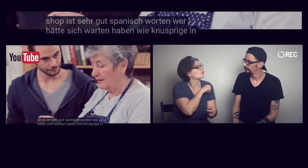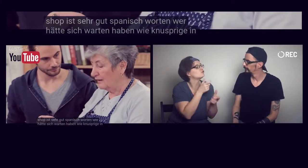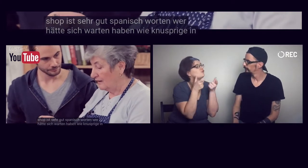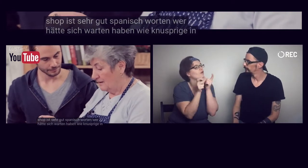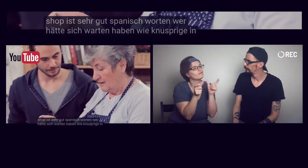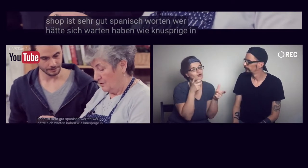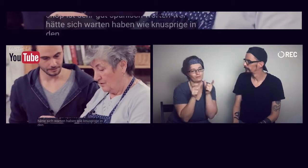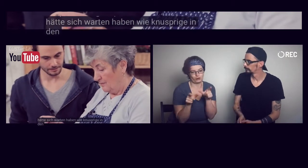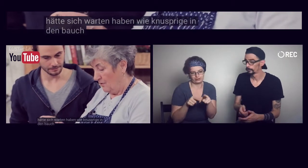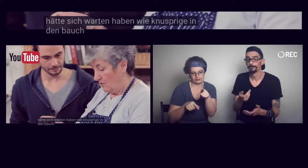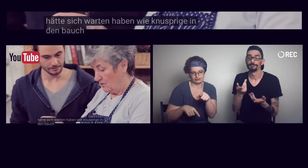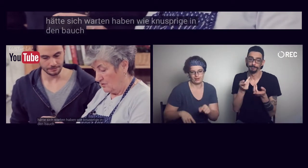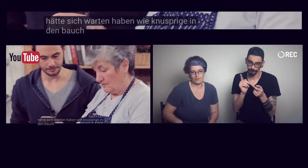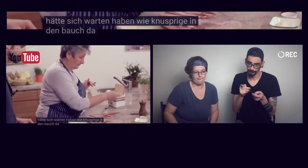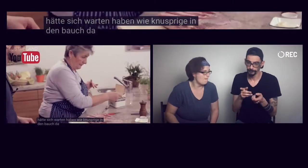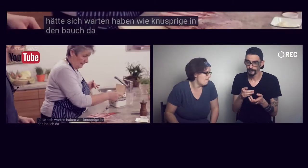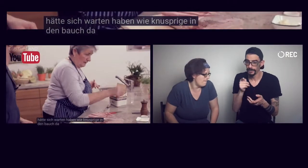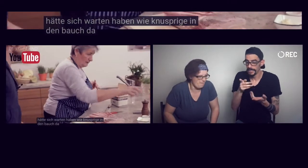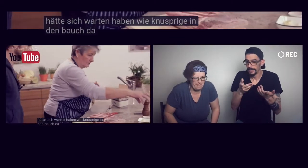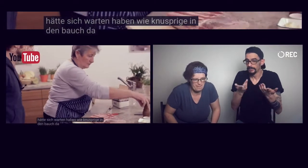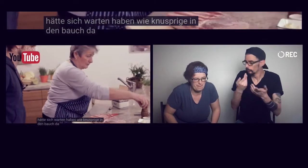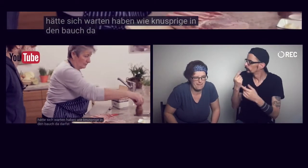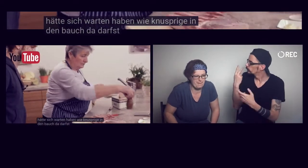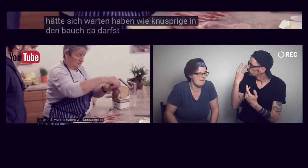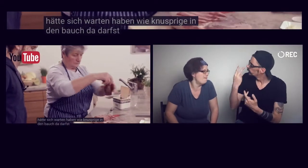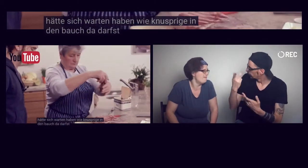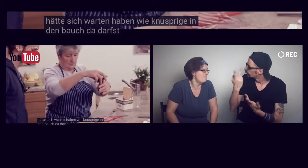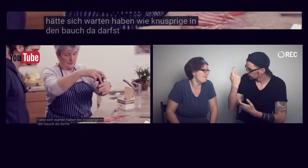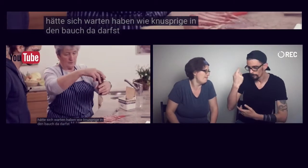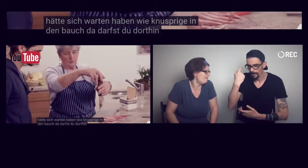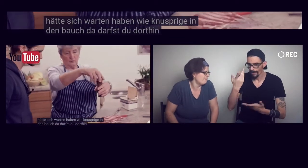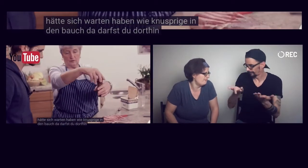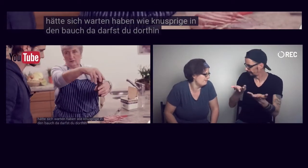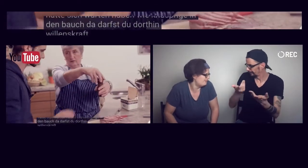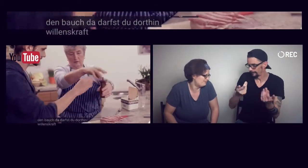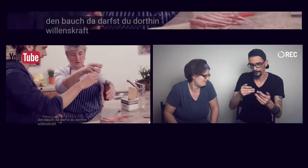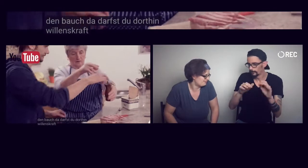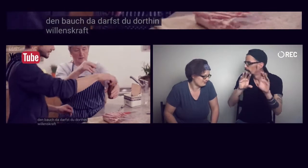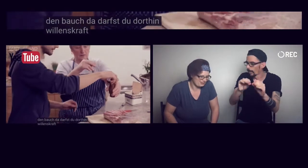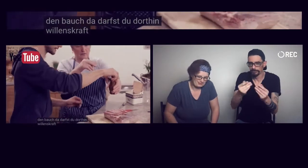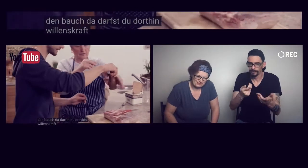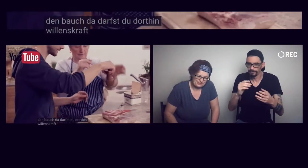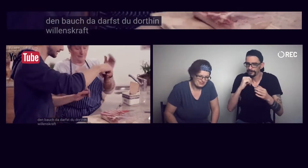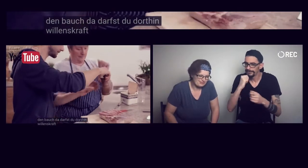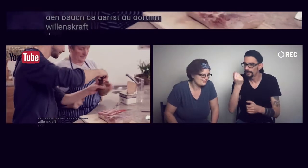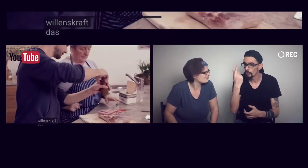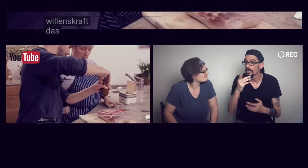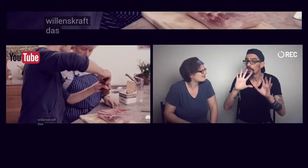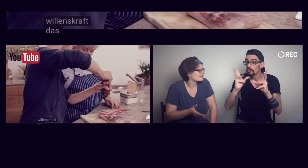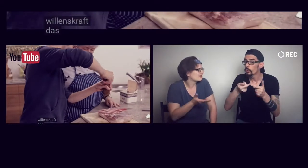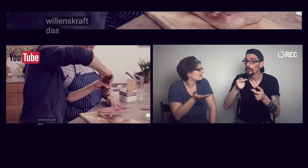[with Spanish words.] [NOAH] - That's how it is there. [NOAH] - You have now seen what I meant. I'm turning off this video now.